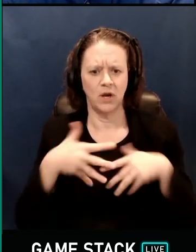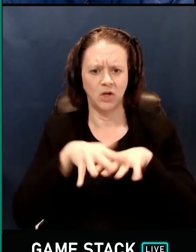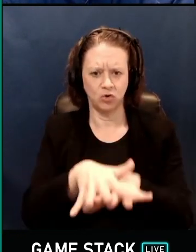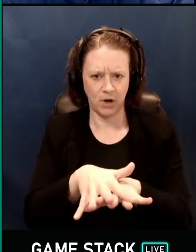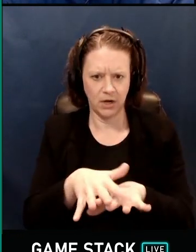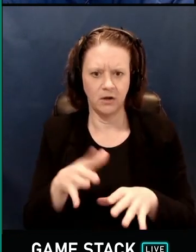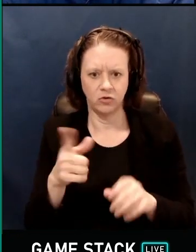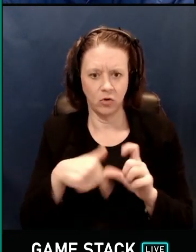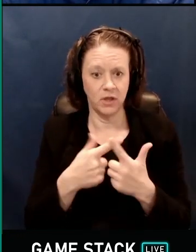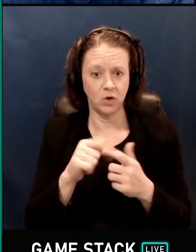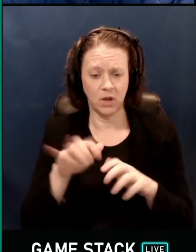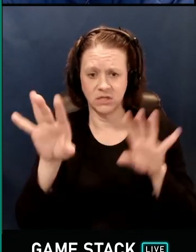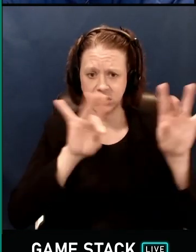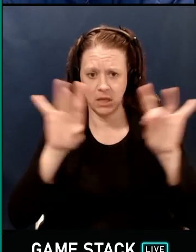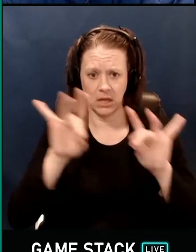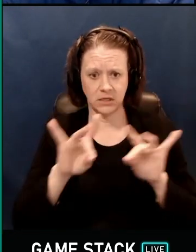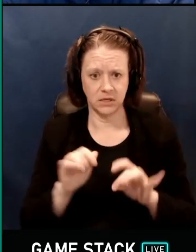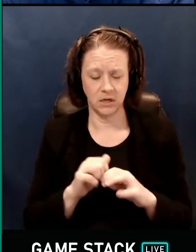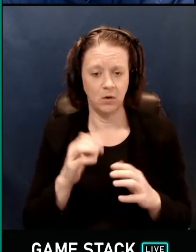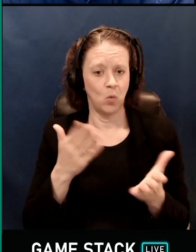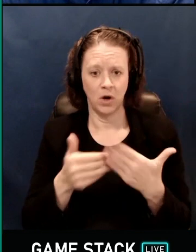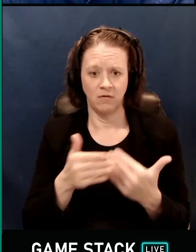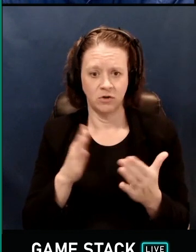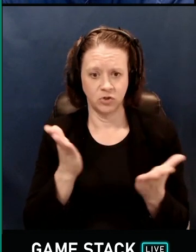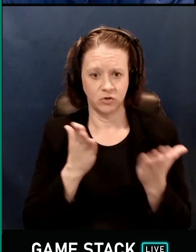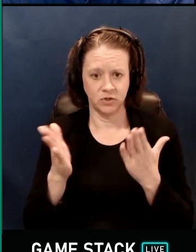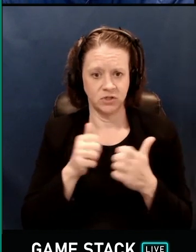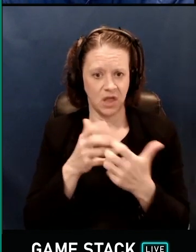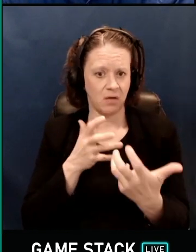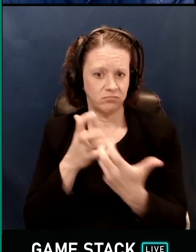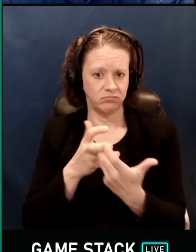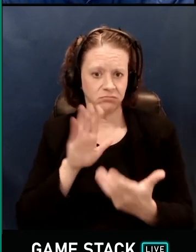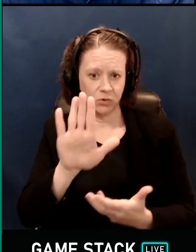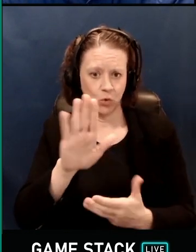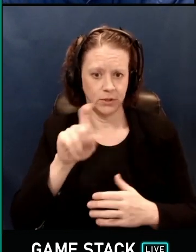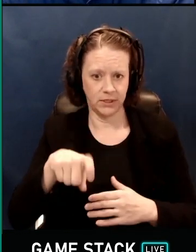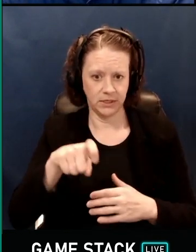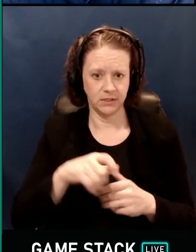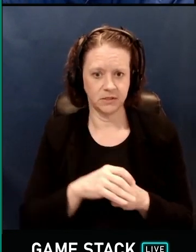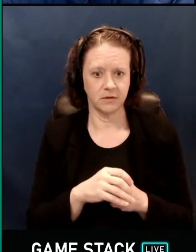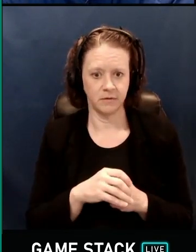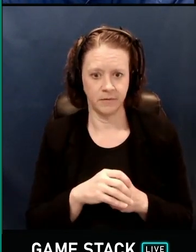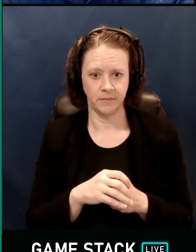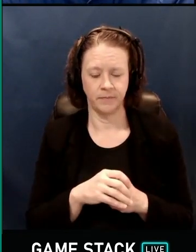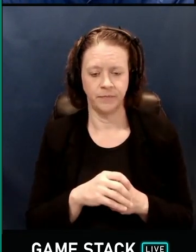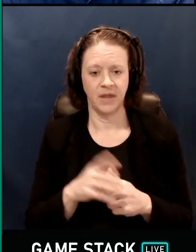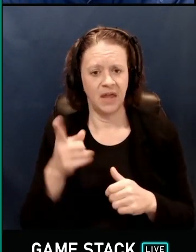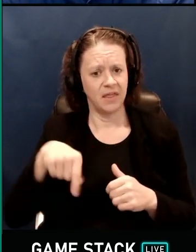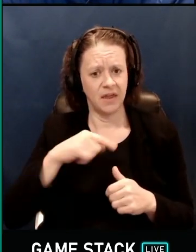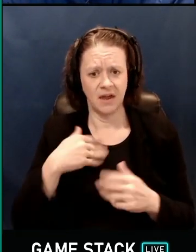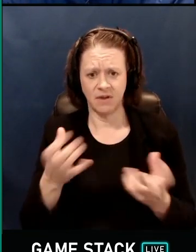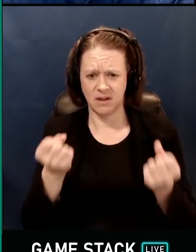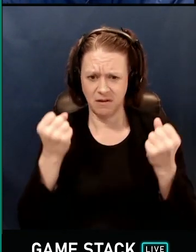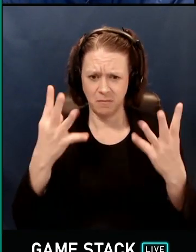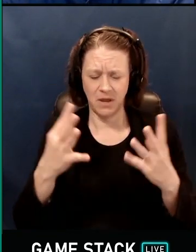use the services that fit your needs, but they all have many unique and exclusive features.